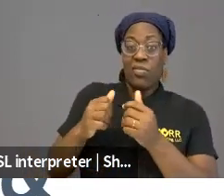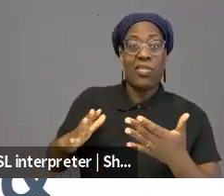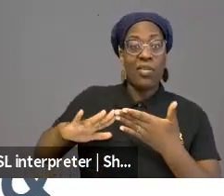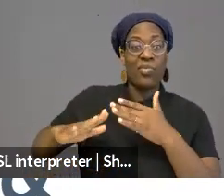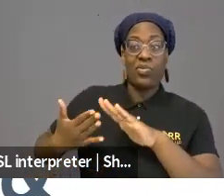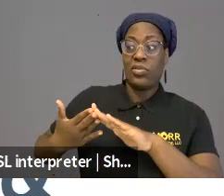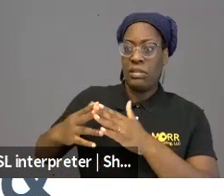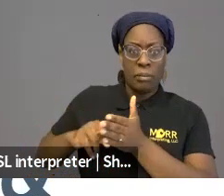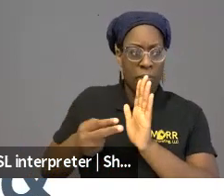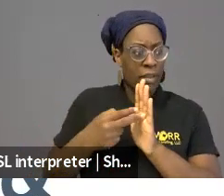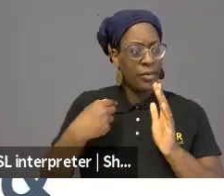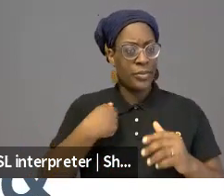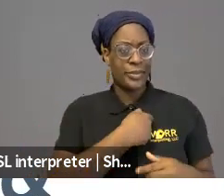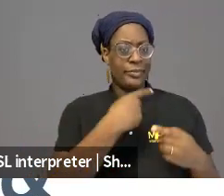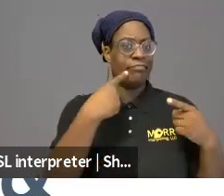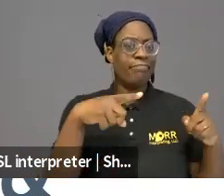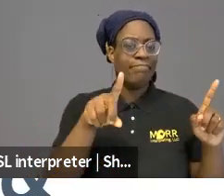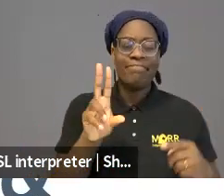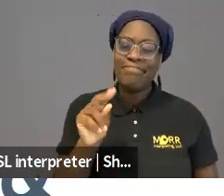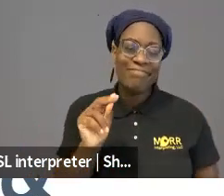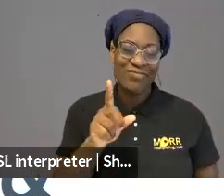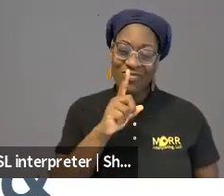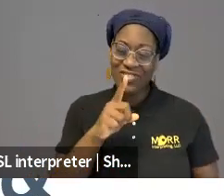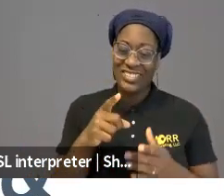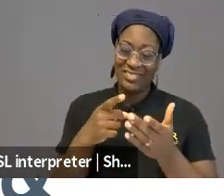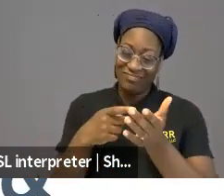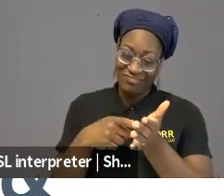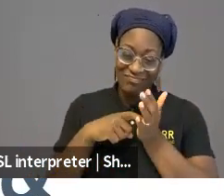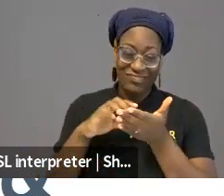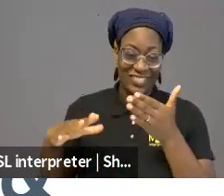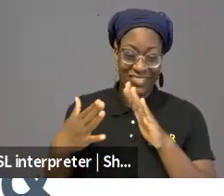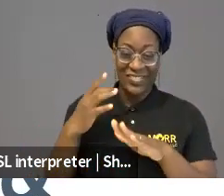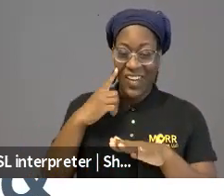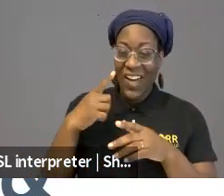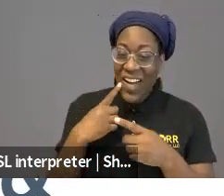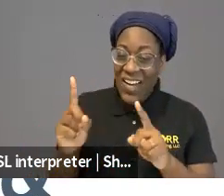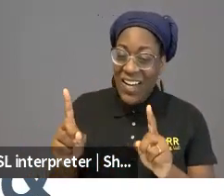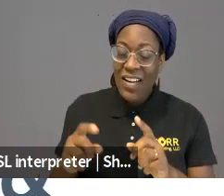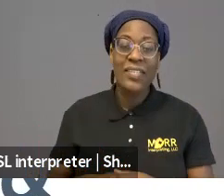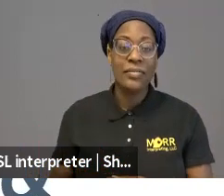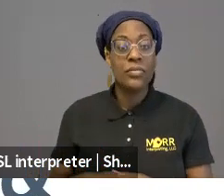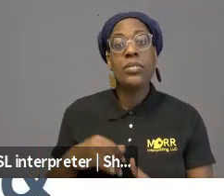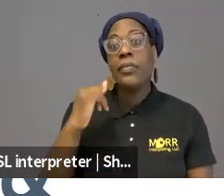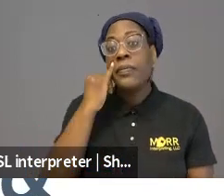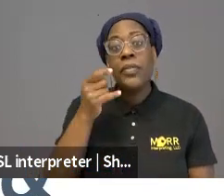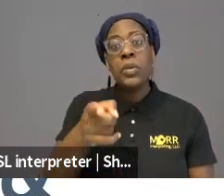is your first foray into the wider writing center community, you have a community within your own